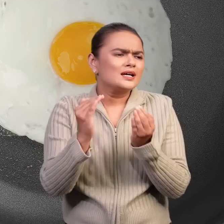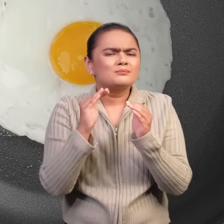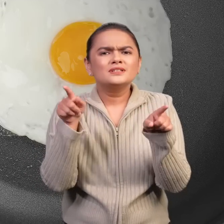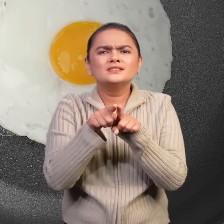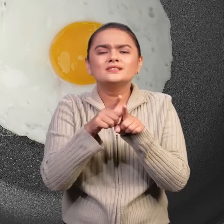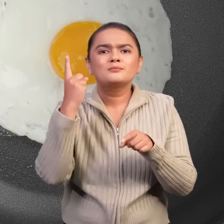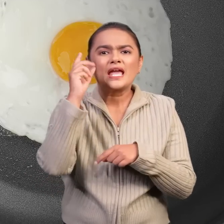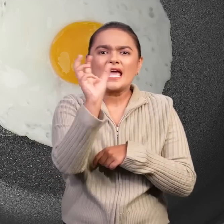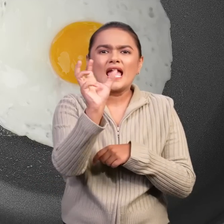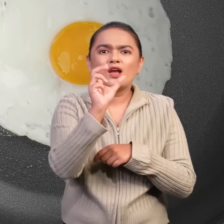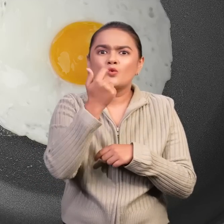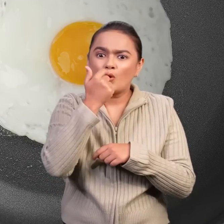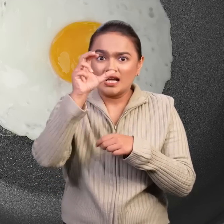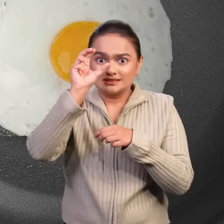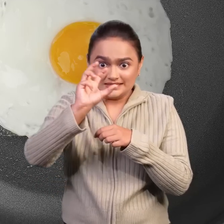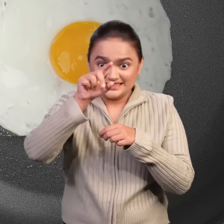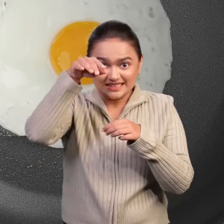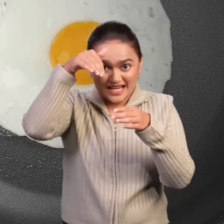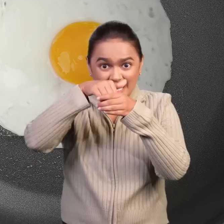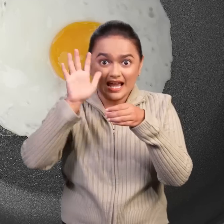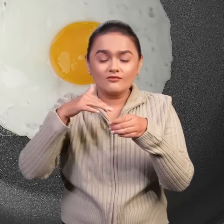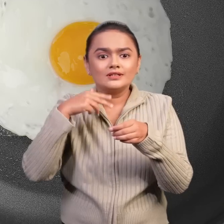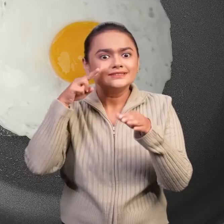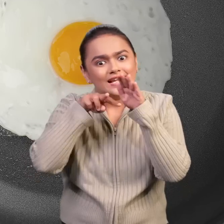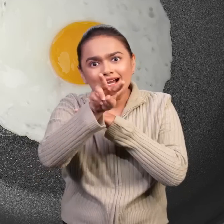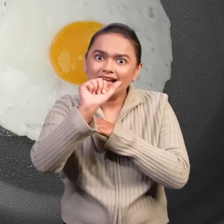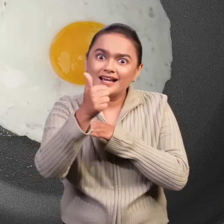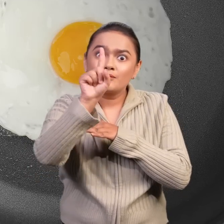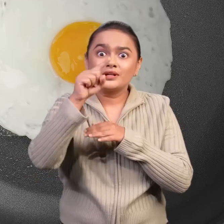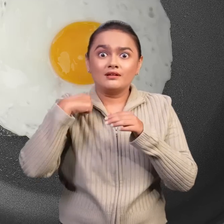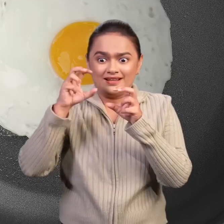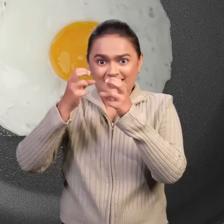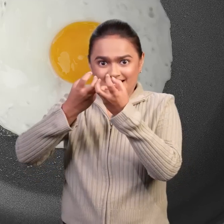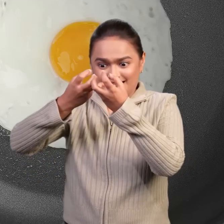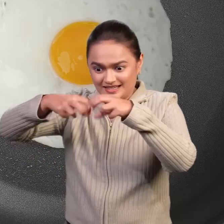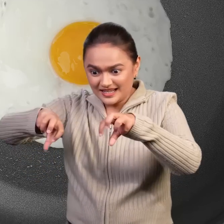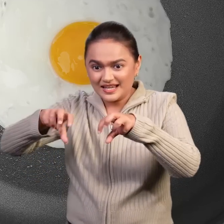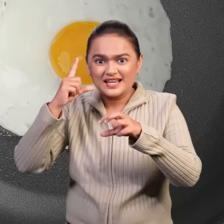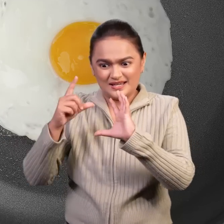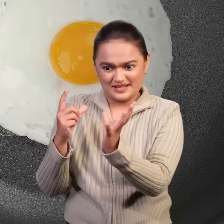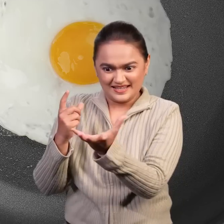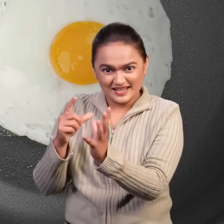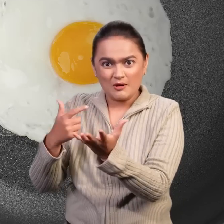with the white of an egg, which is actually transparent. But it's only when we put it on a towel or